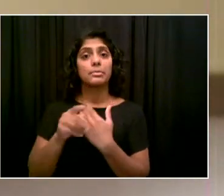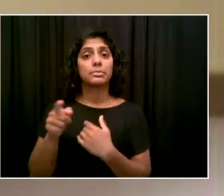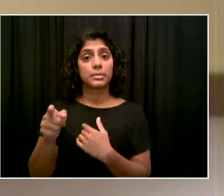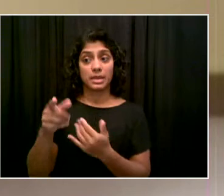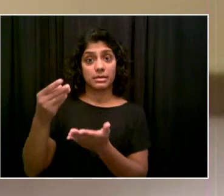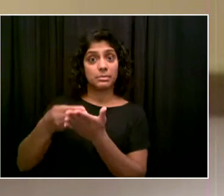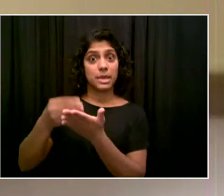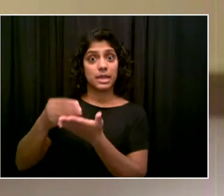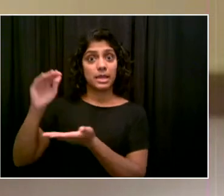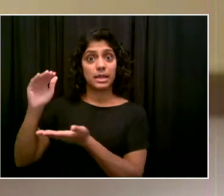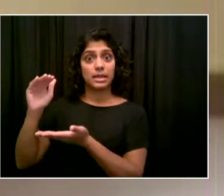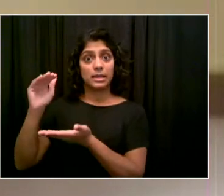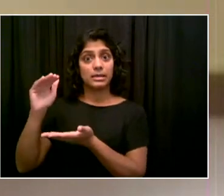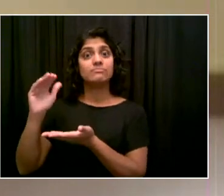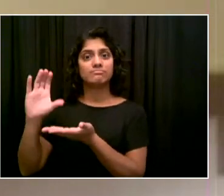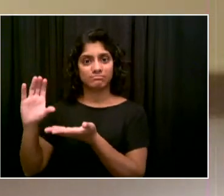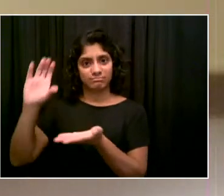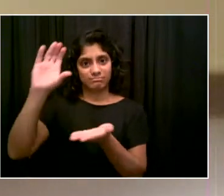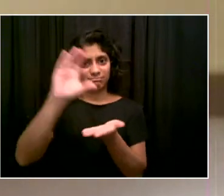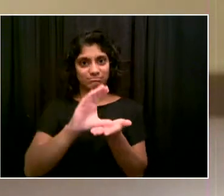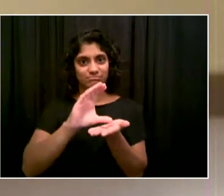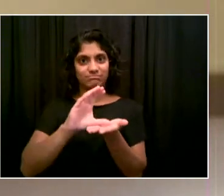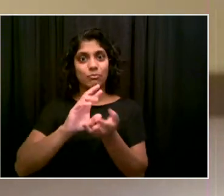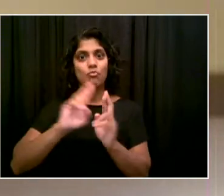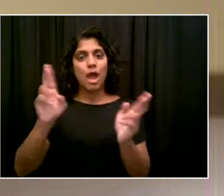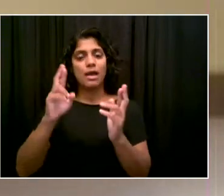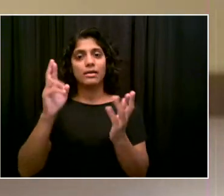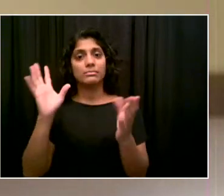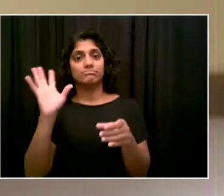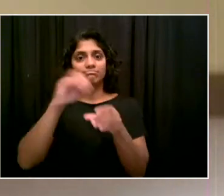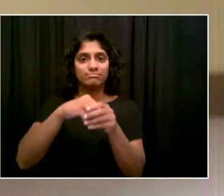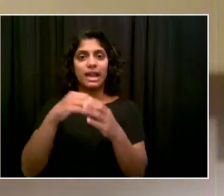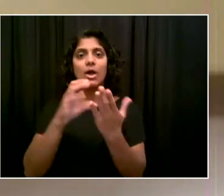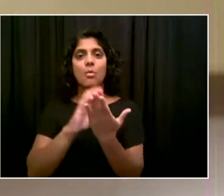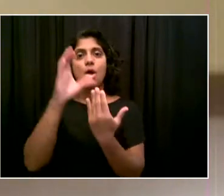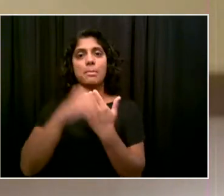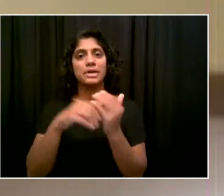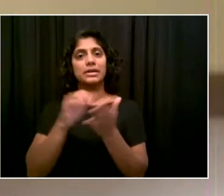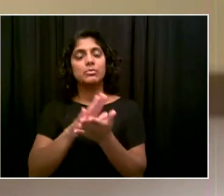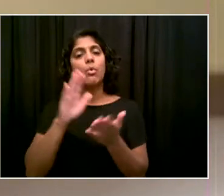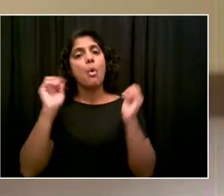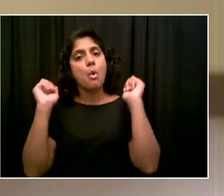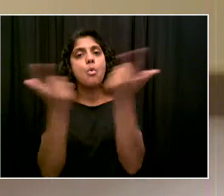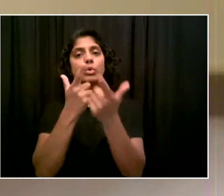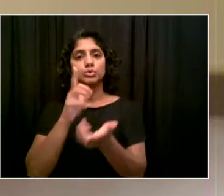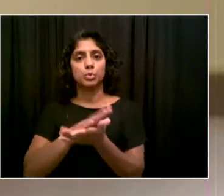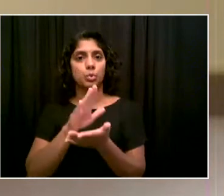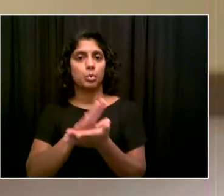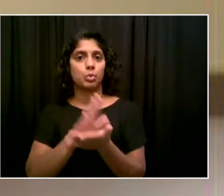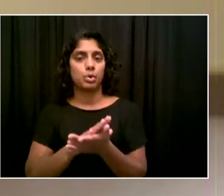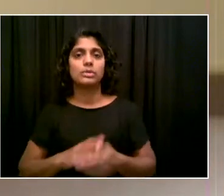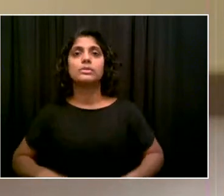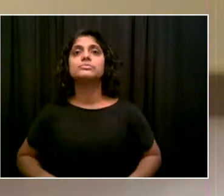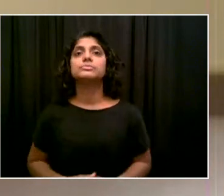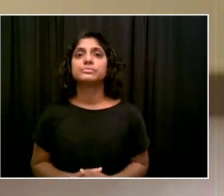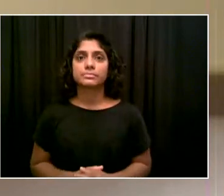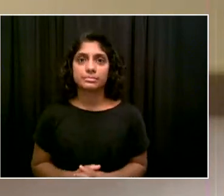THE DEPARTMENT OF EDUACTION. YOU MENTIONED